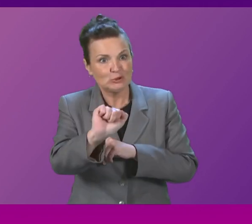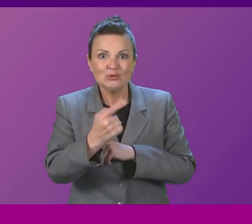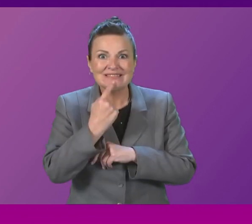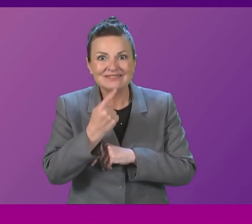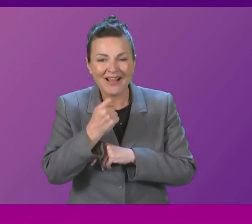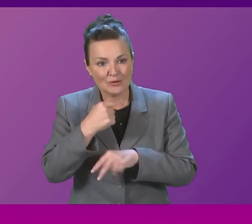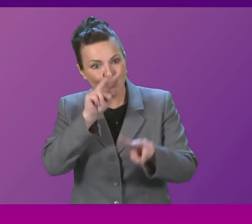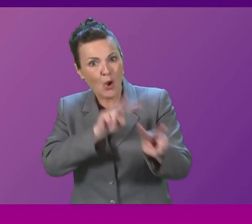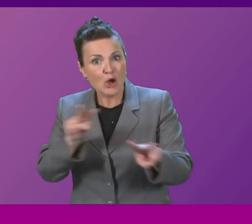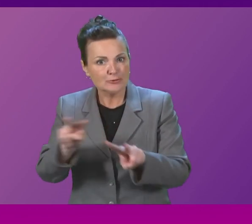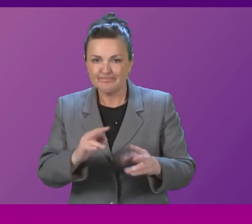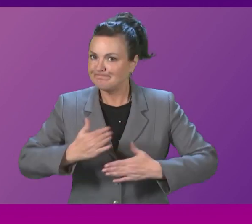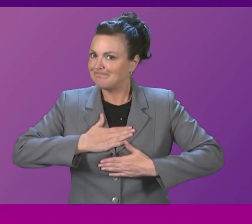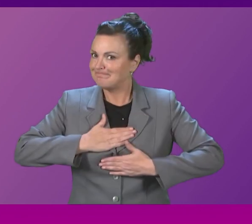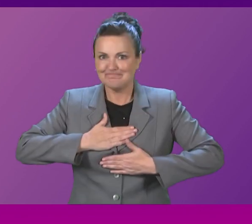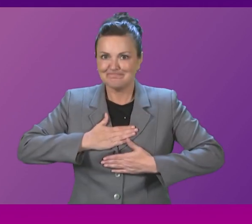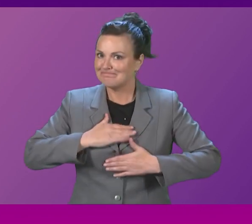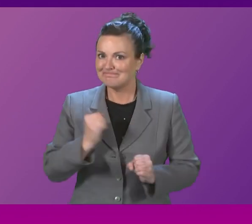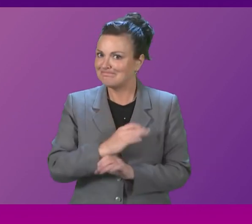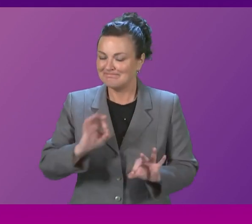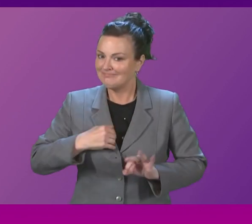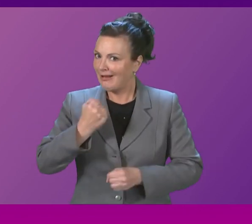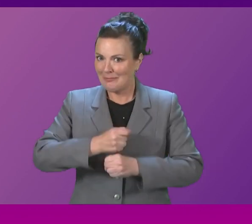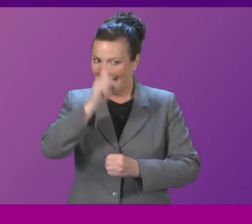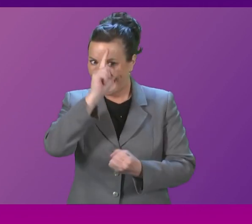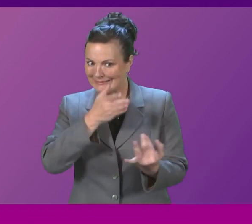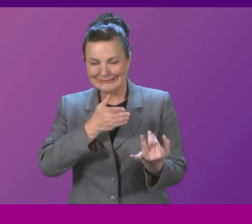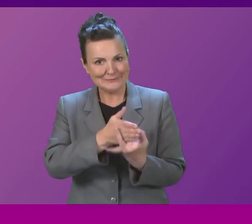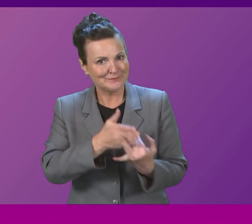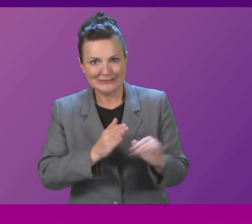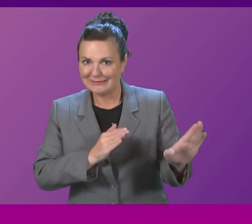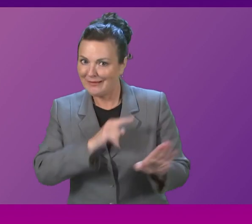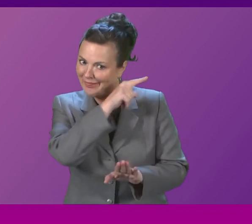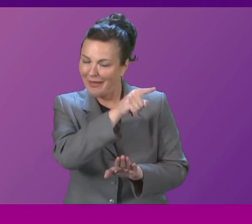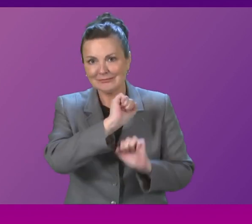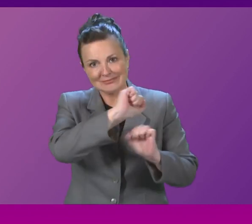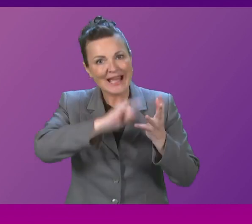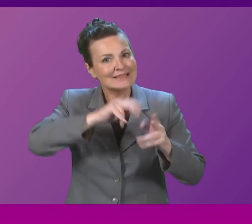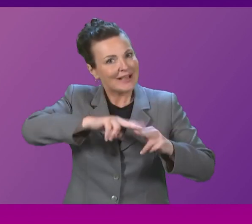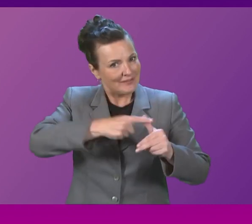Governments should not intervene in decisions that sports governing bodies take, but I would